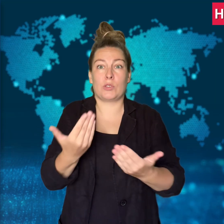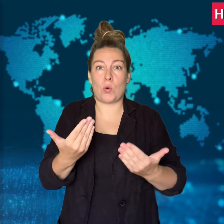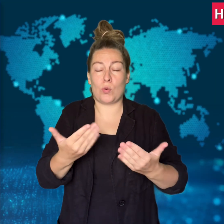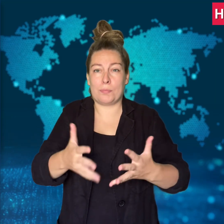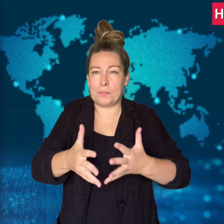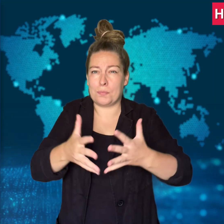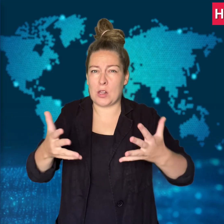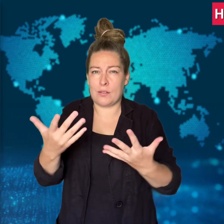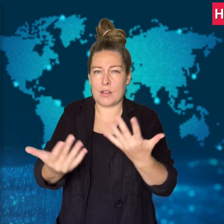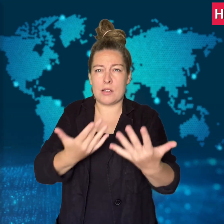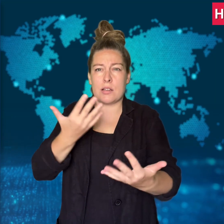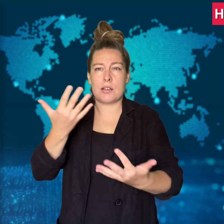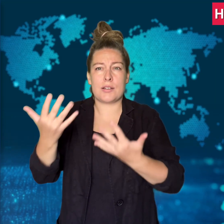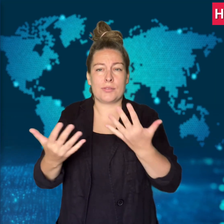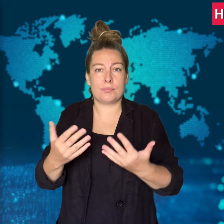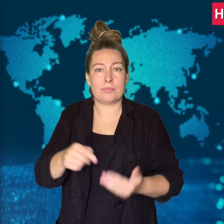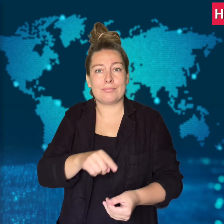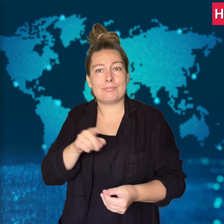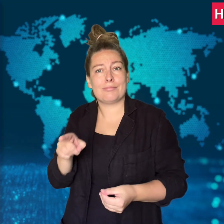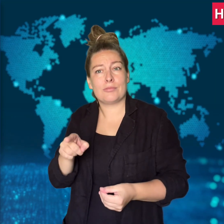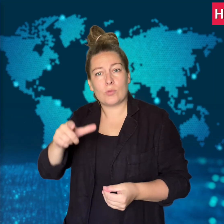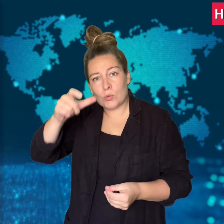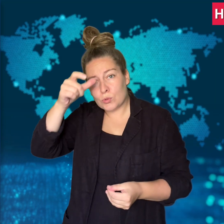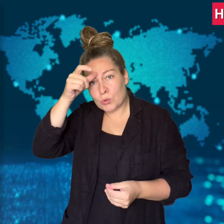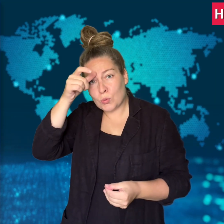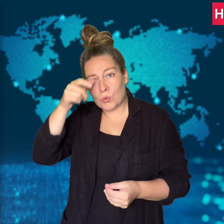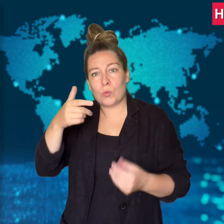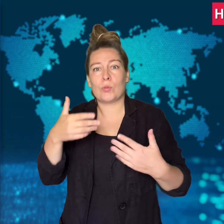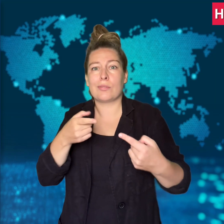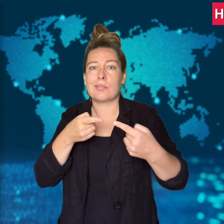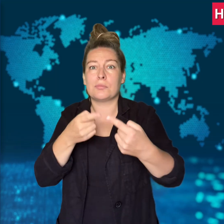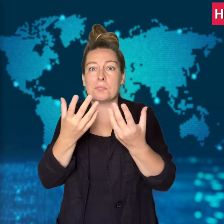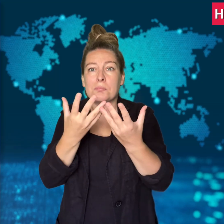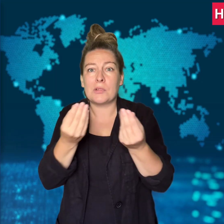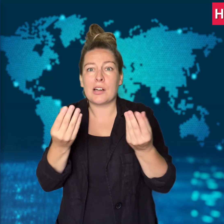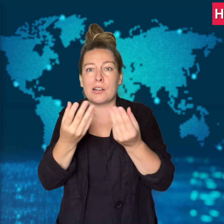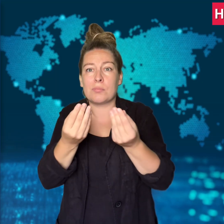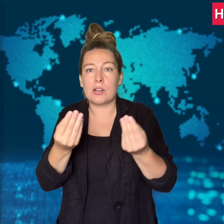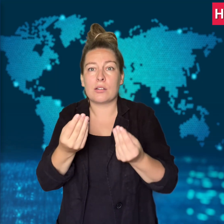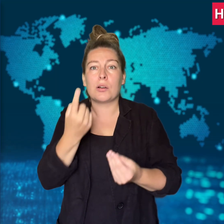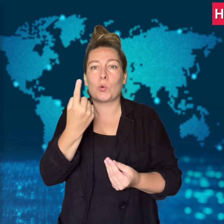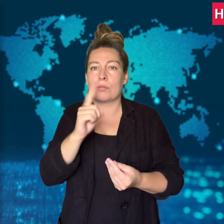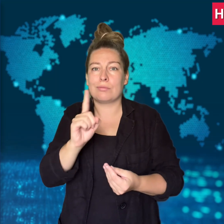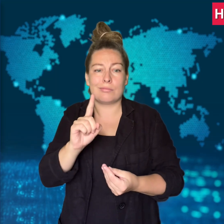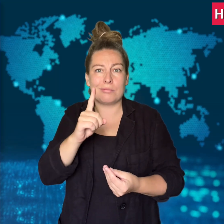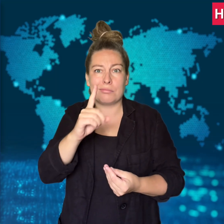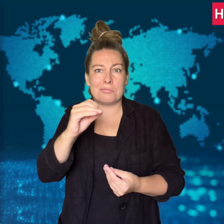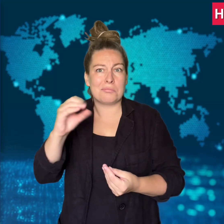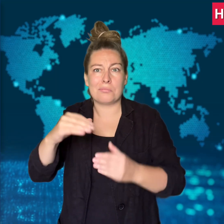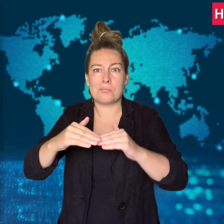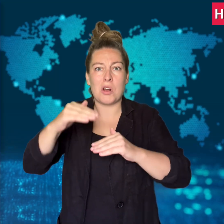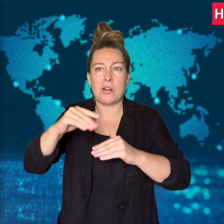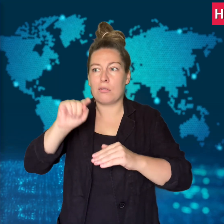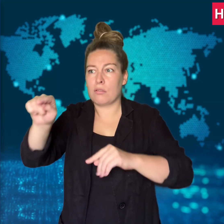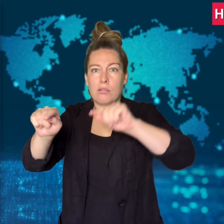fires, and Greece is fighting outbreaks on both the mainland and